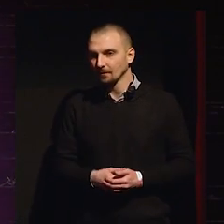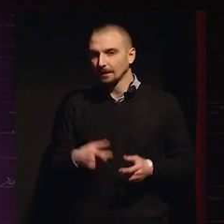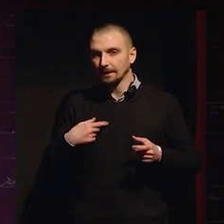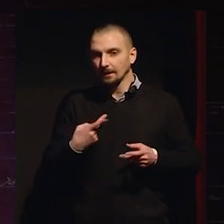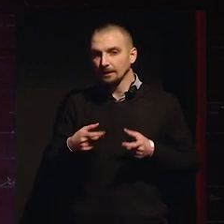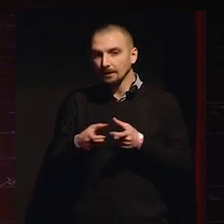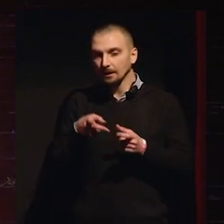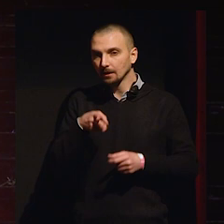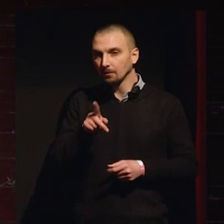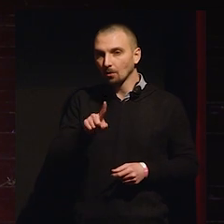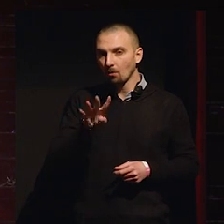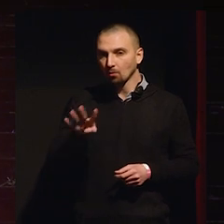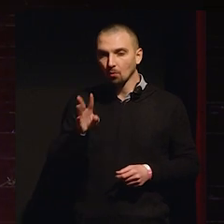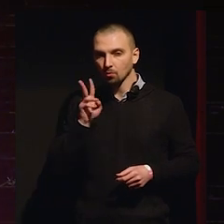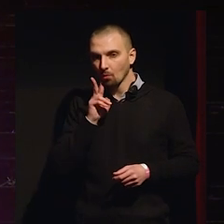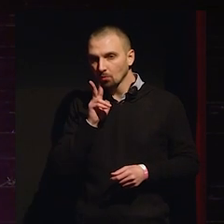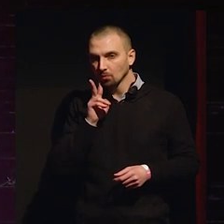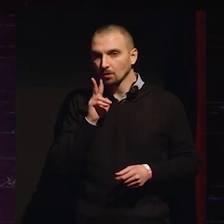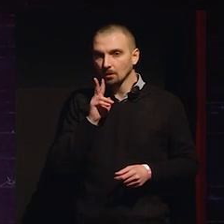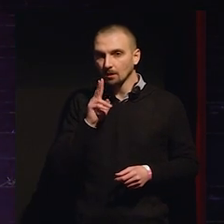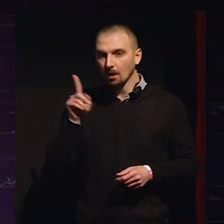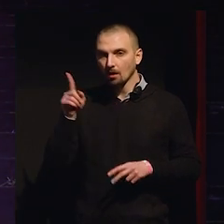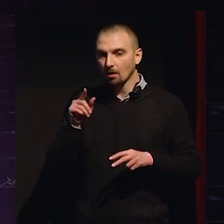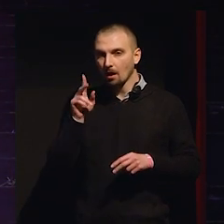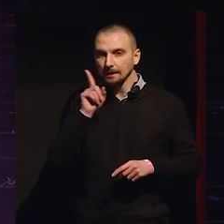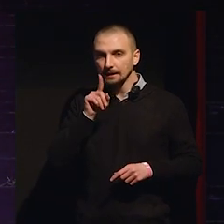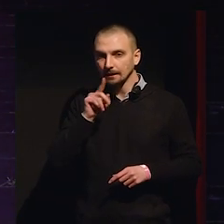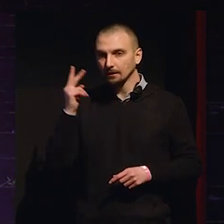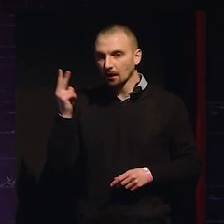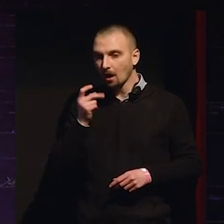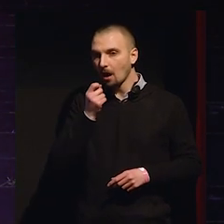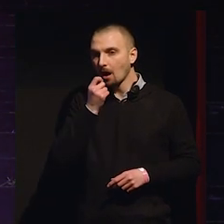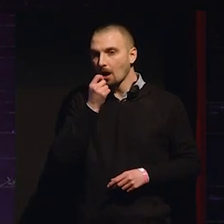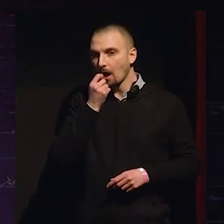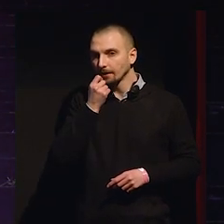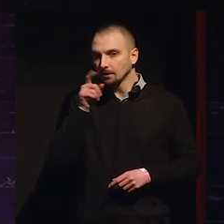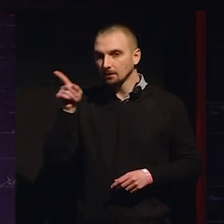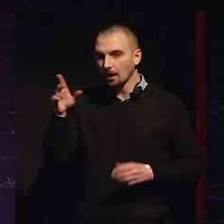at the end of 2014 when I met the UK Ankara ambassador’s wife